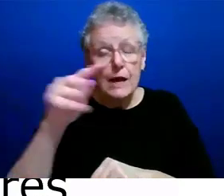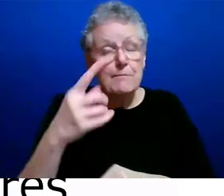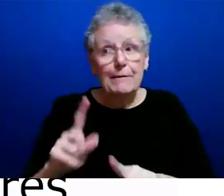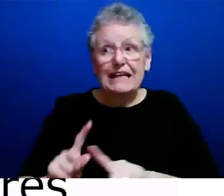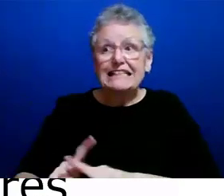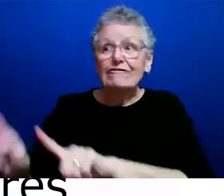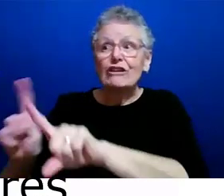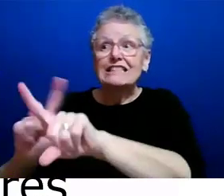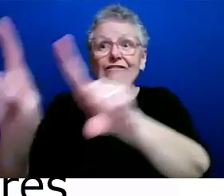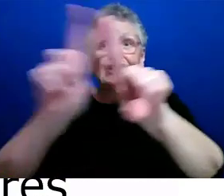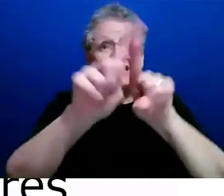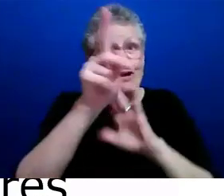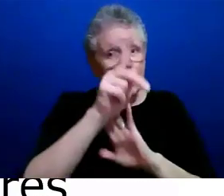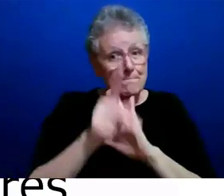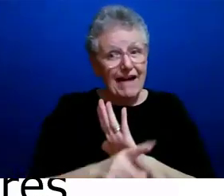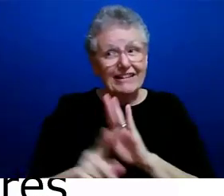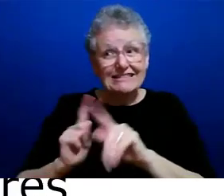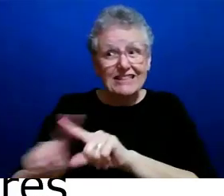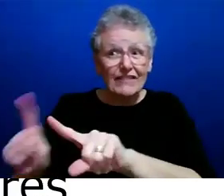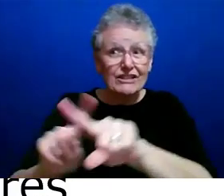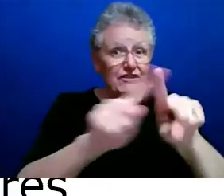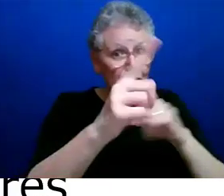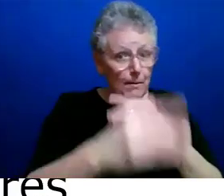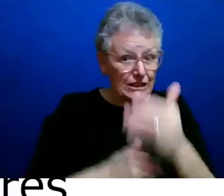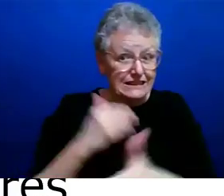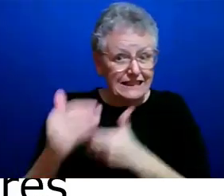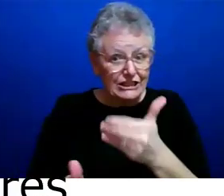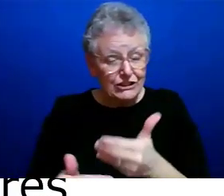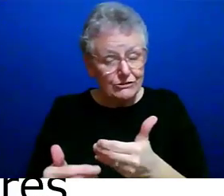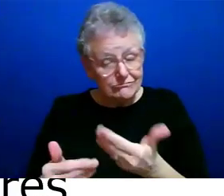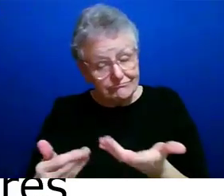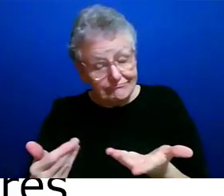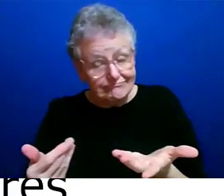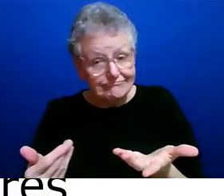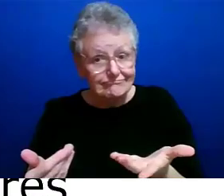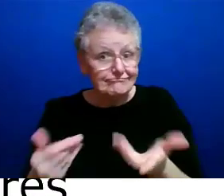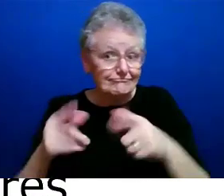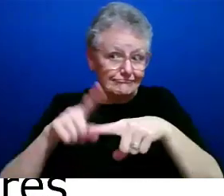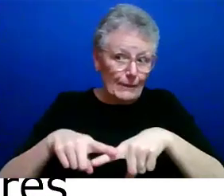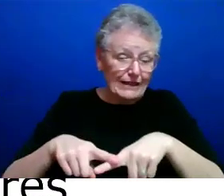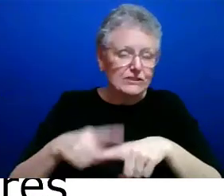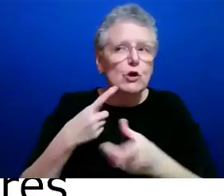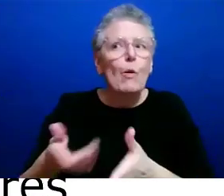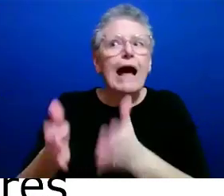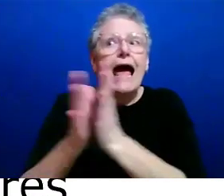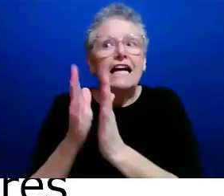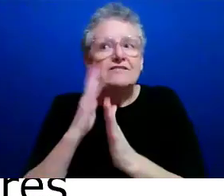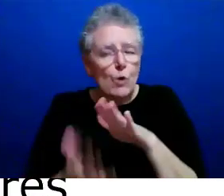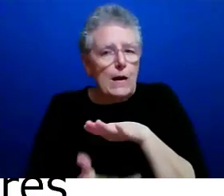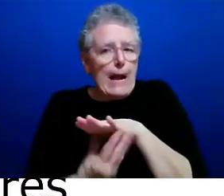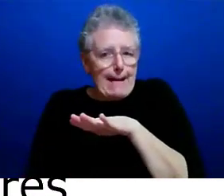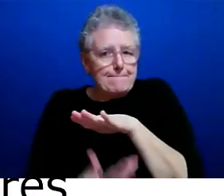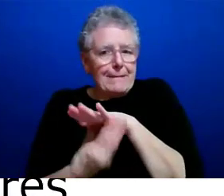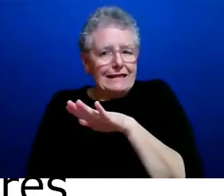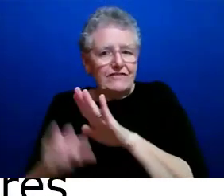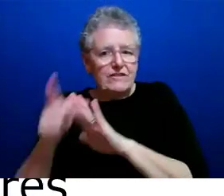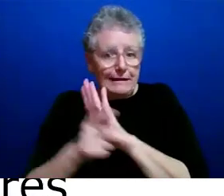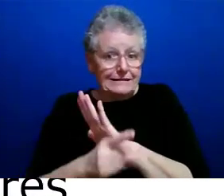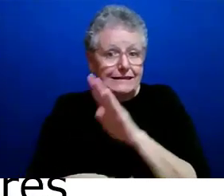district policies or procedures, in different places, so ask for copies of those.